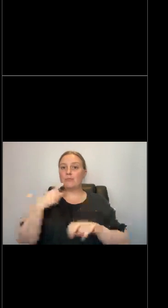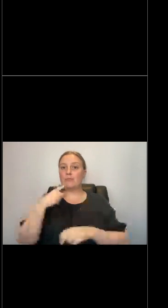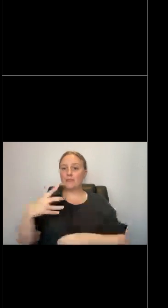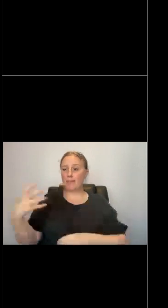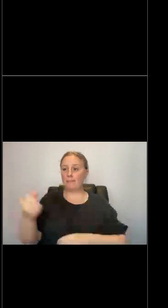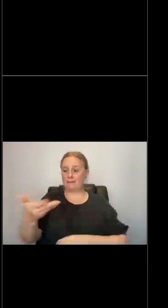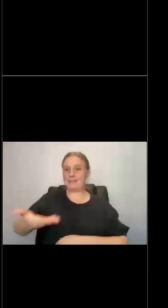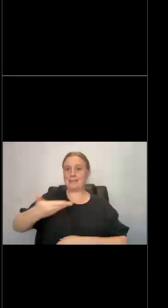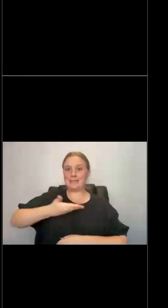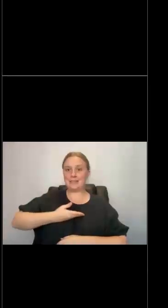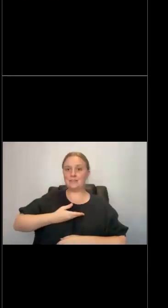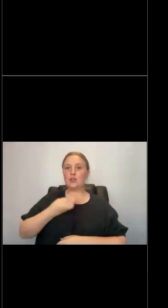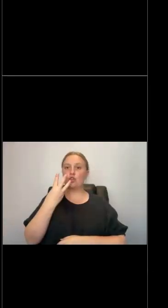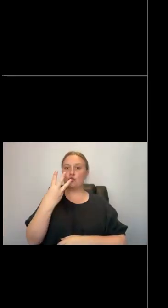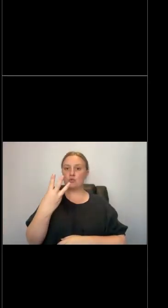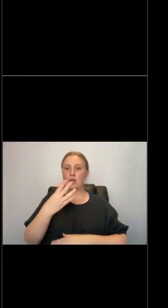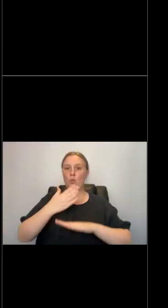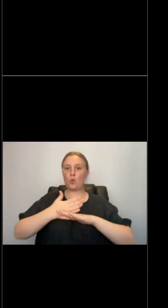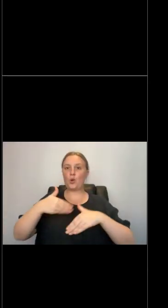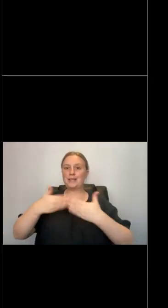Victim impact statements is something